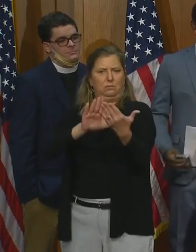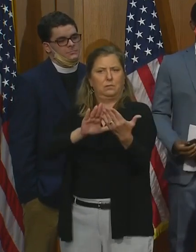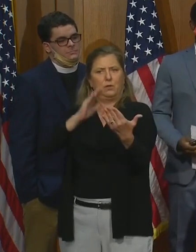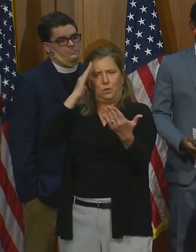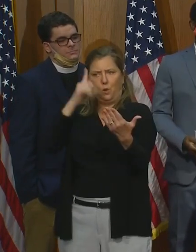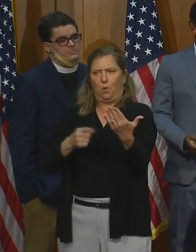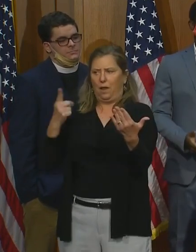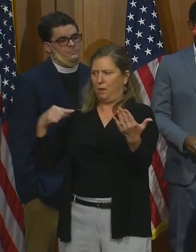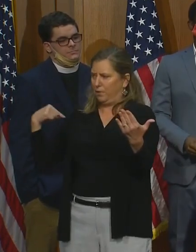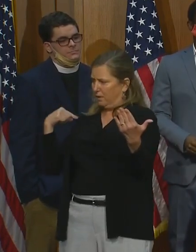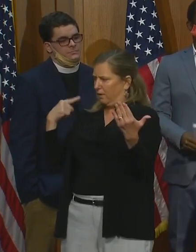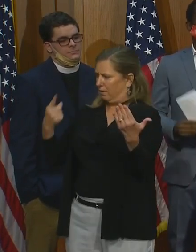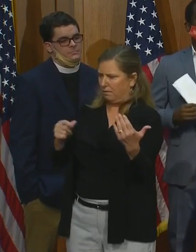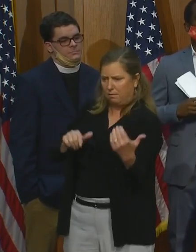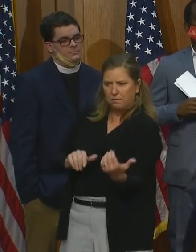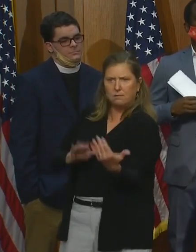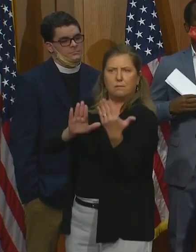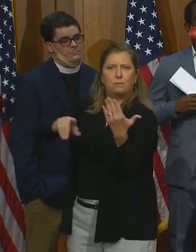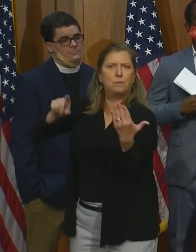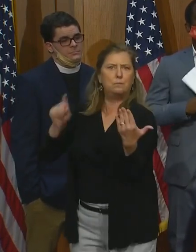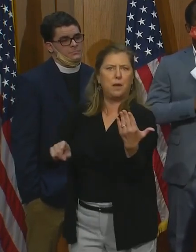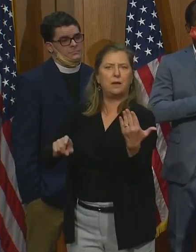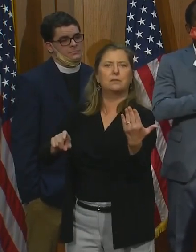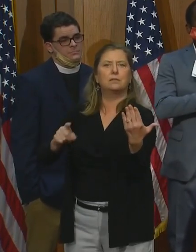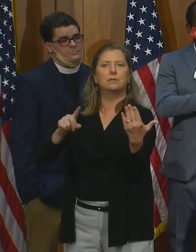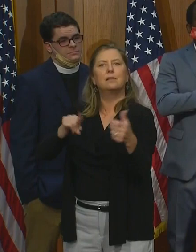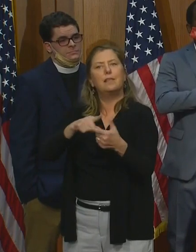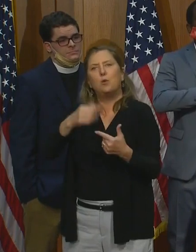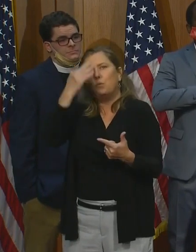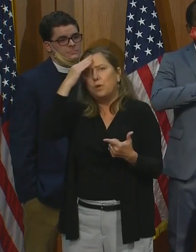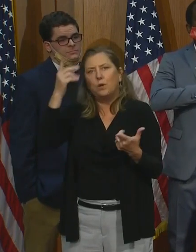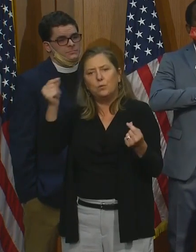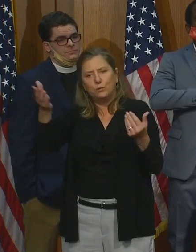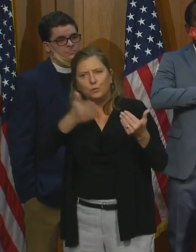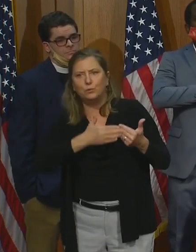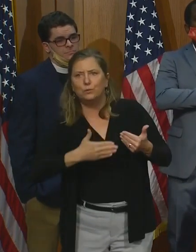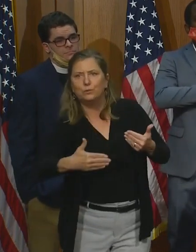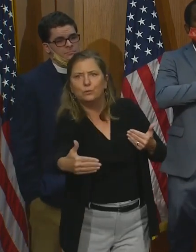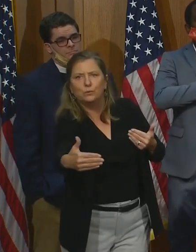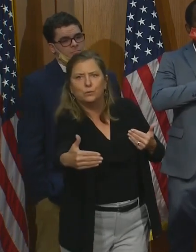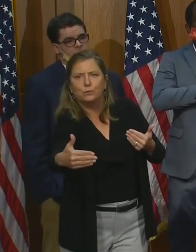BELIEVE THAT WE HAVE TO CONFRONT WHERE WE'VE BEEN IN